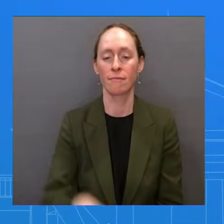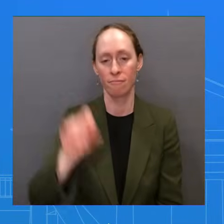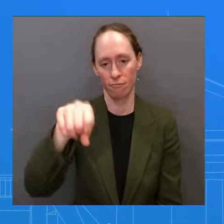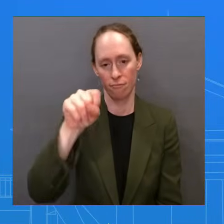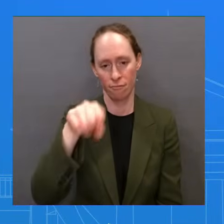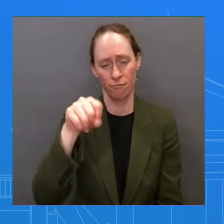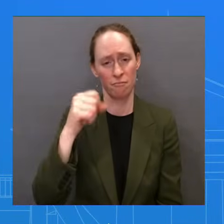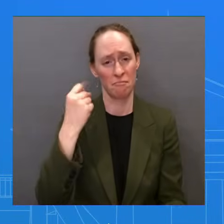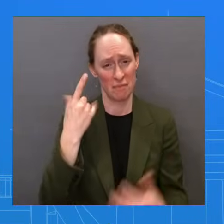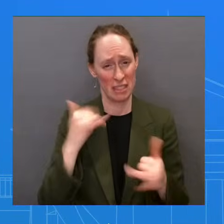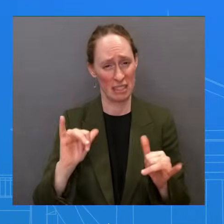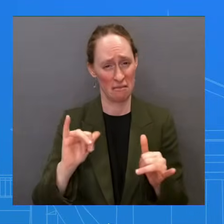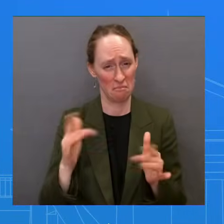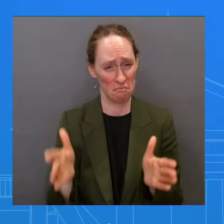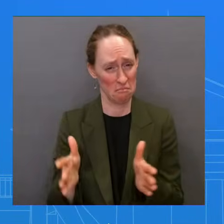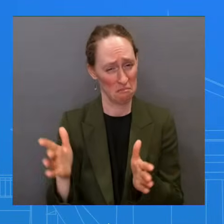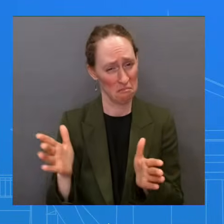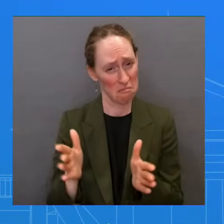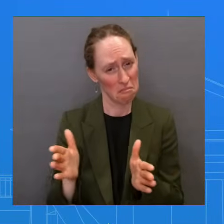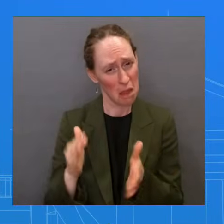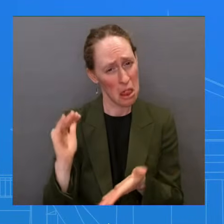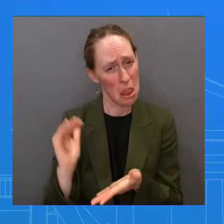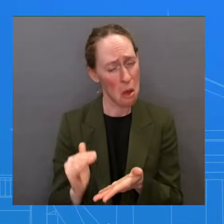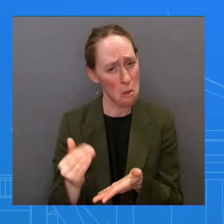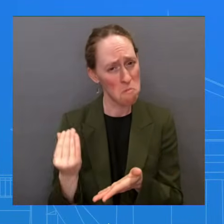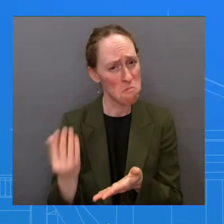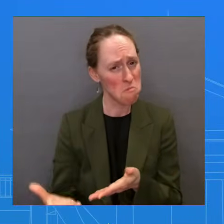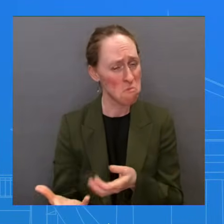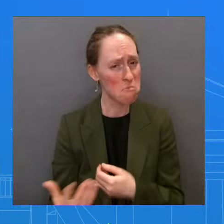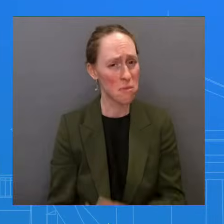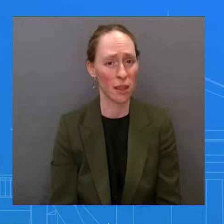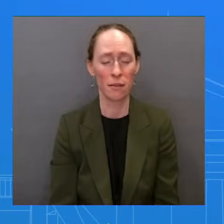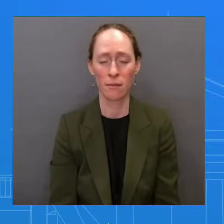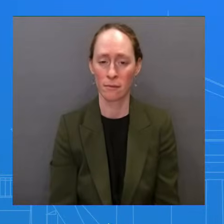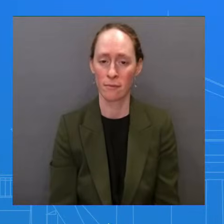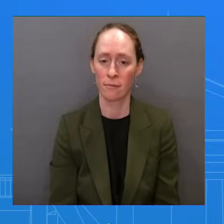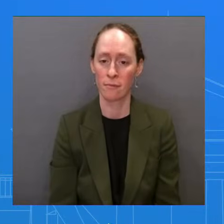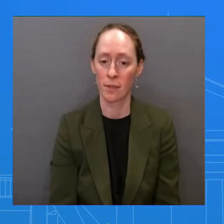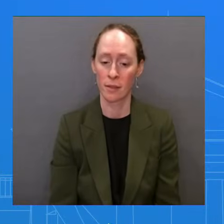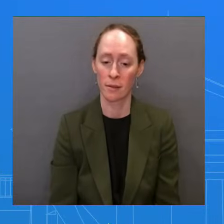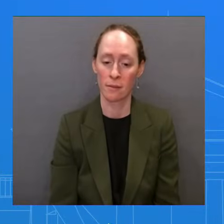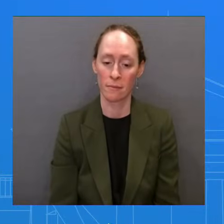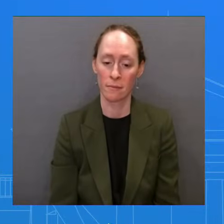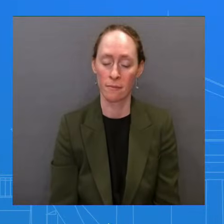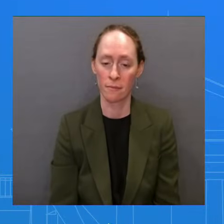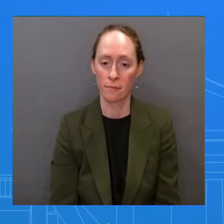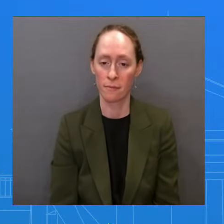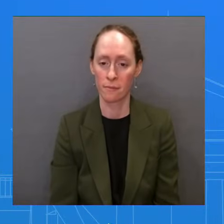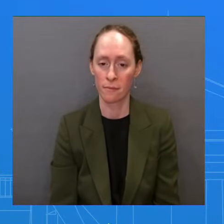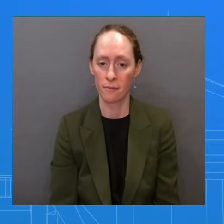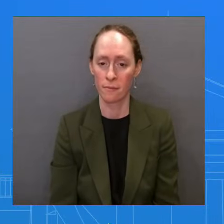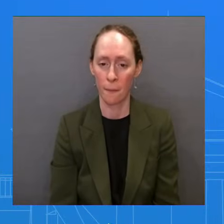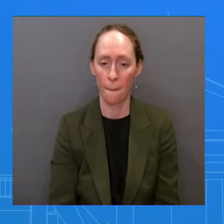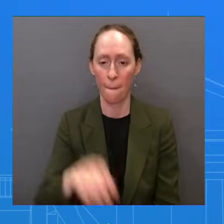we want to see a jo- -- a market that is actually going -- transitioning into stable and steady growth. And that's what we're seeing.